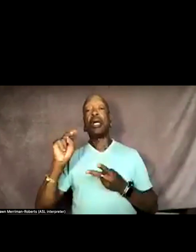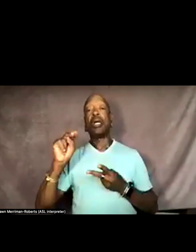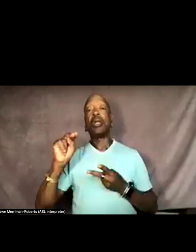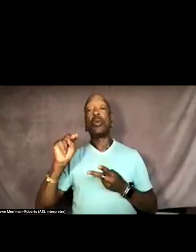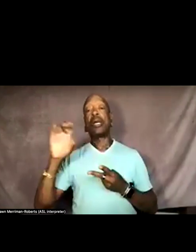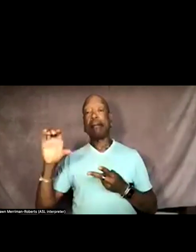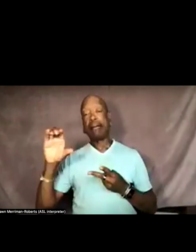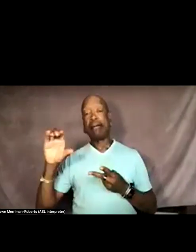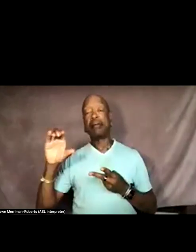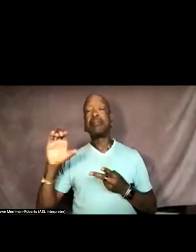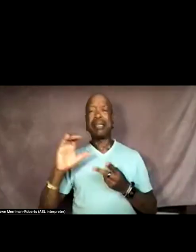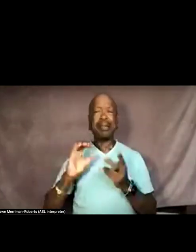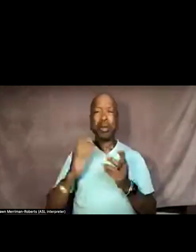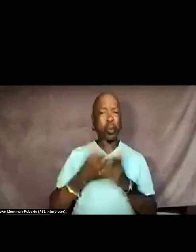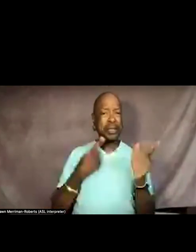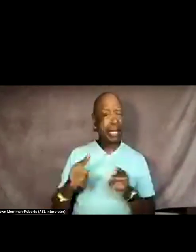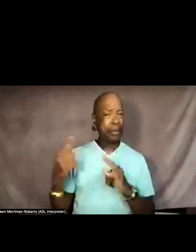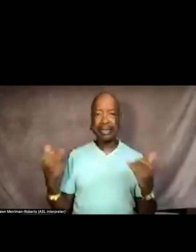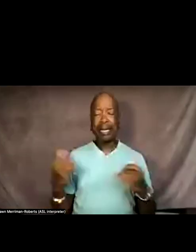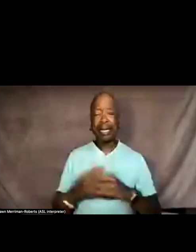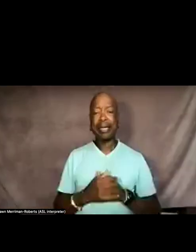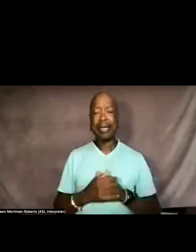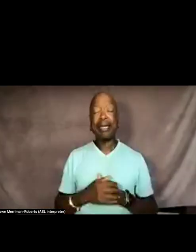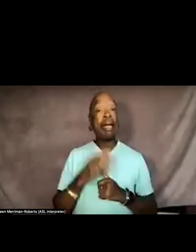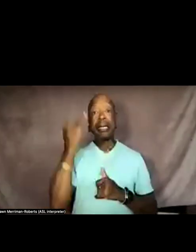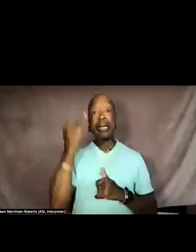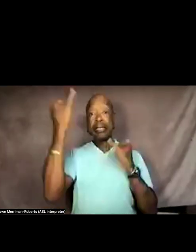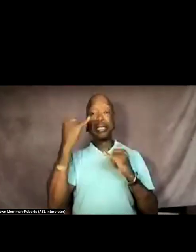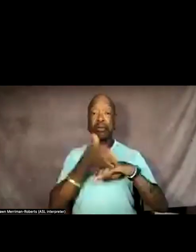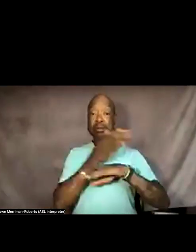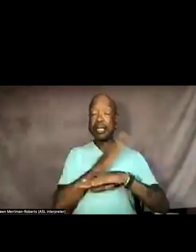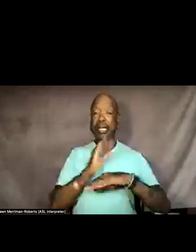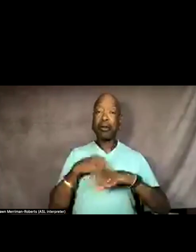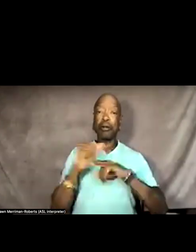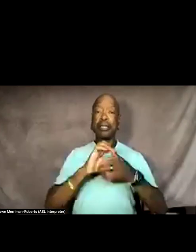covid and ideas for expanding our practices of solidarity and we'll close with ways that we